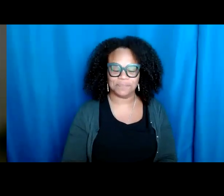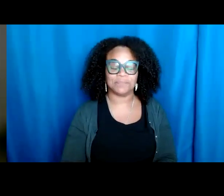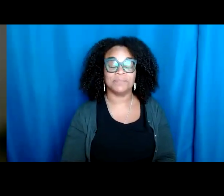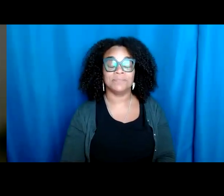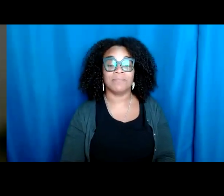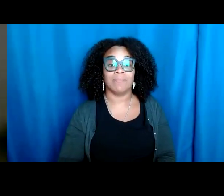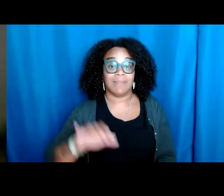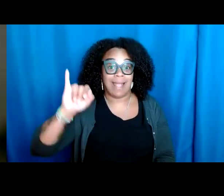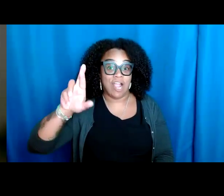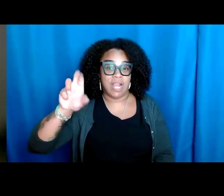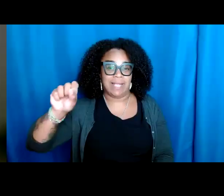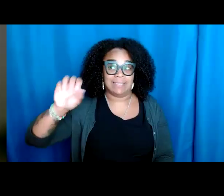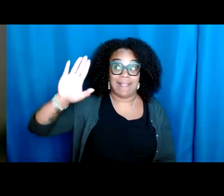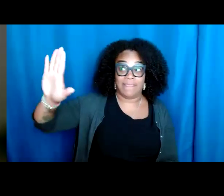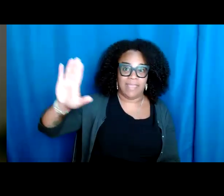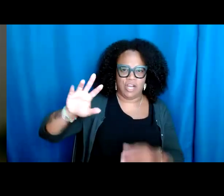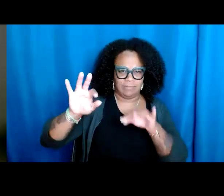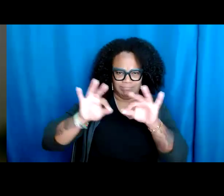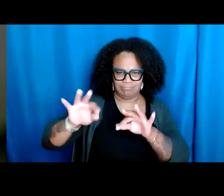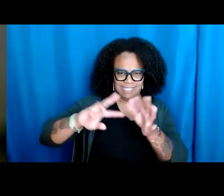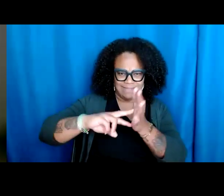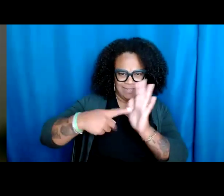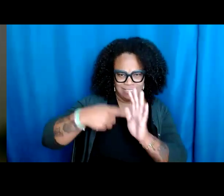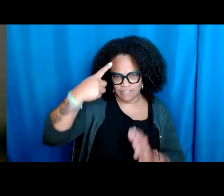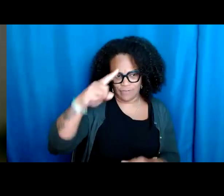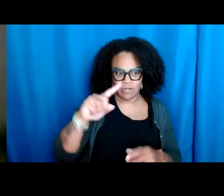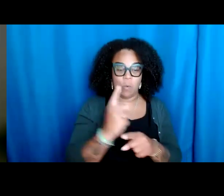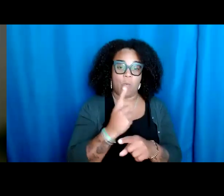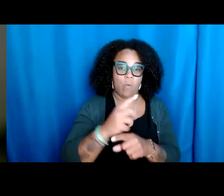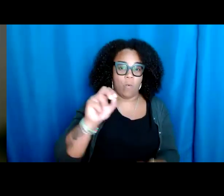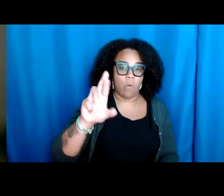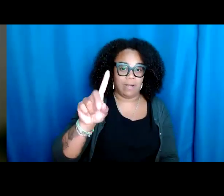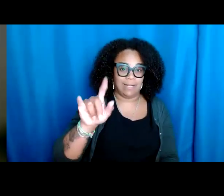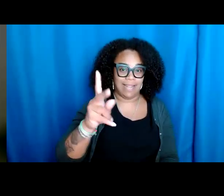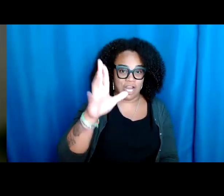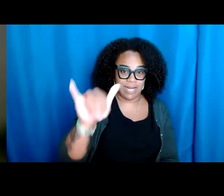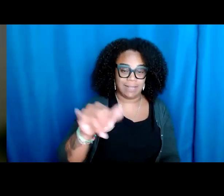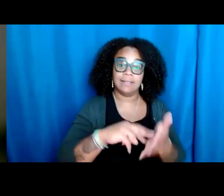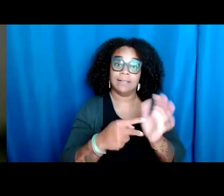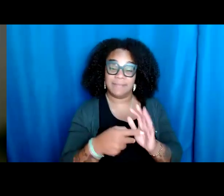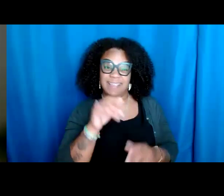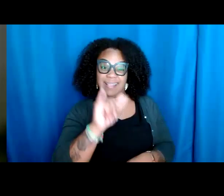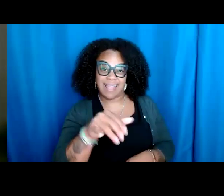defines ordinary as an expense that is common and accepted in your industry.